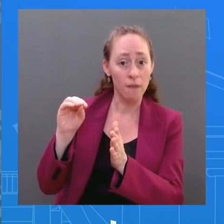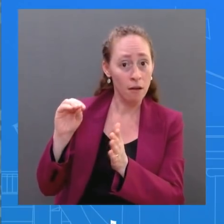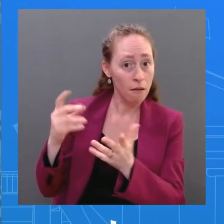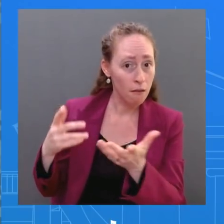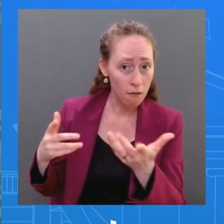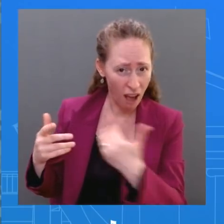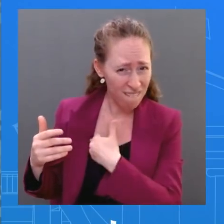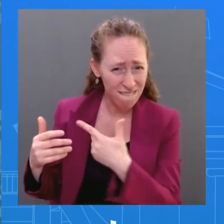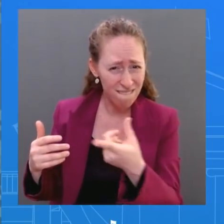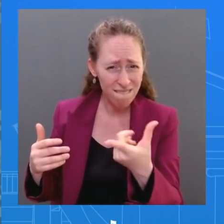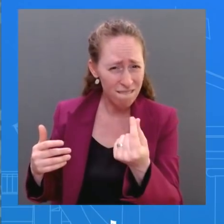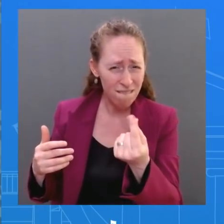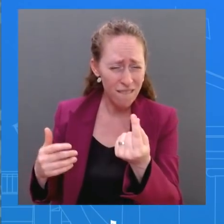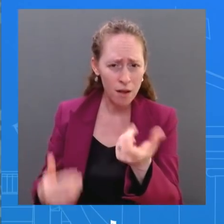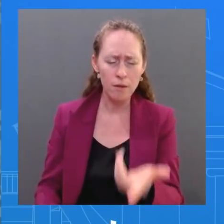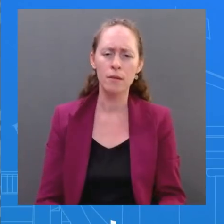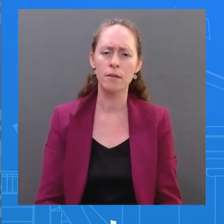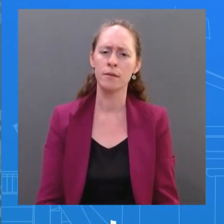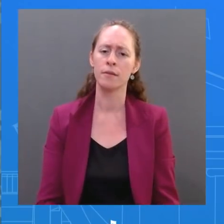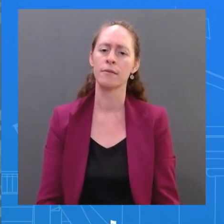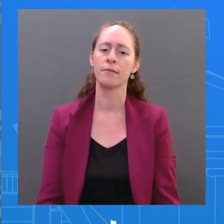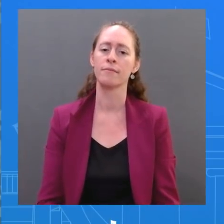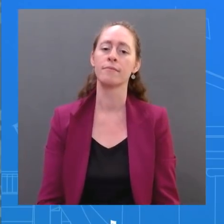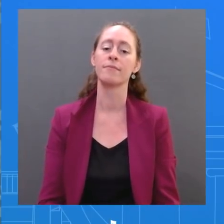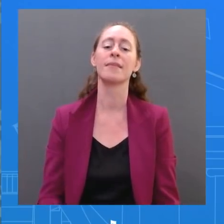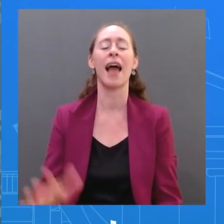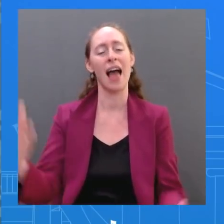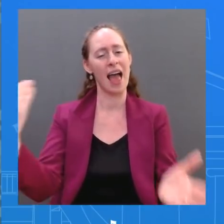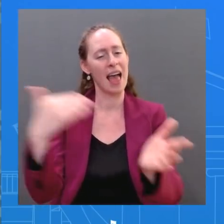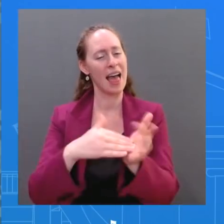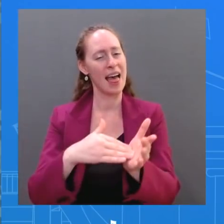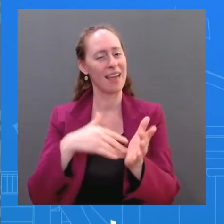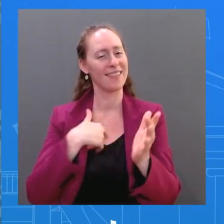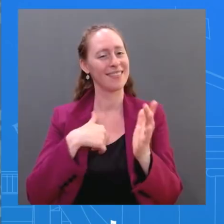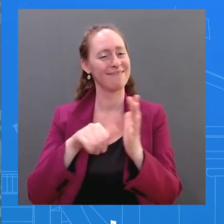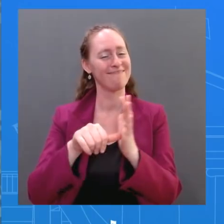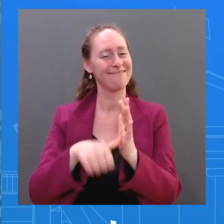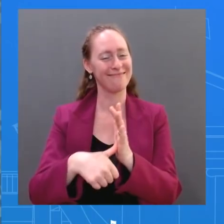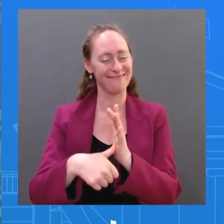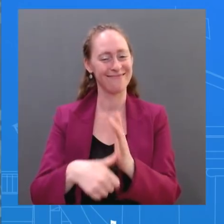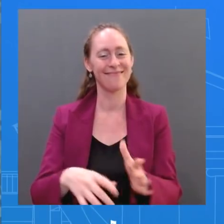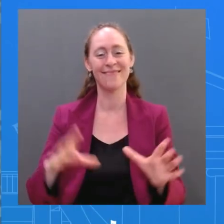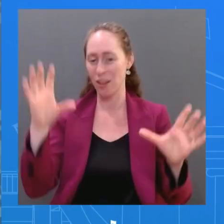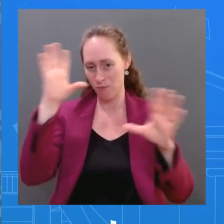in his legal authority to continue to fight for freedom and for -- for rights --